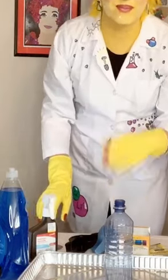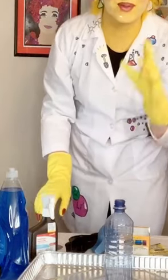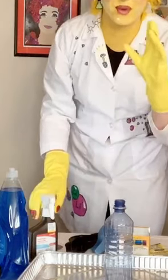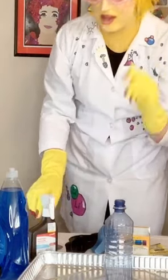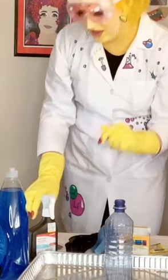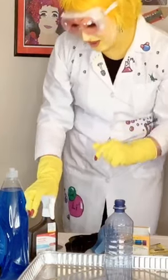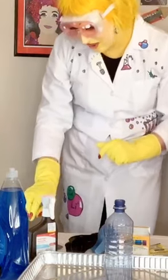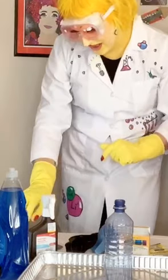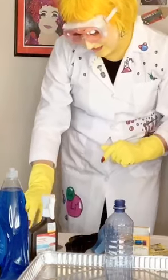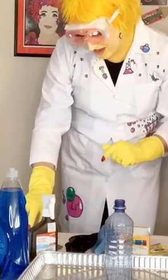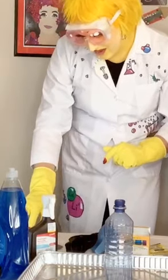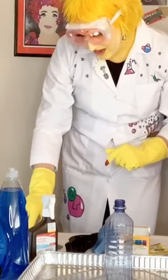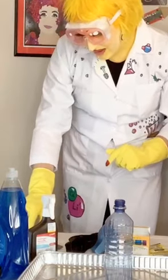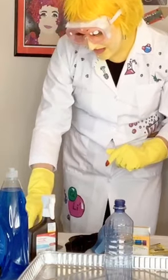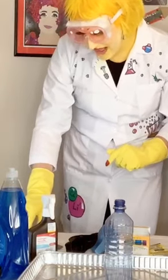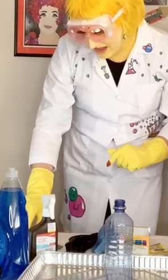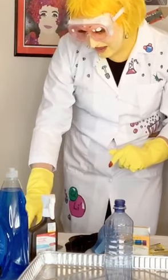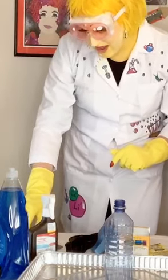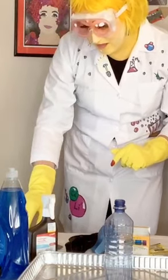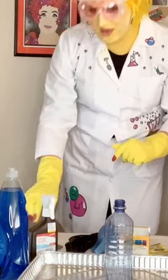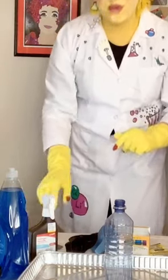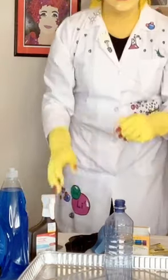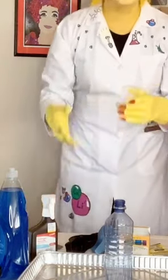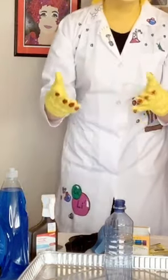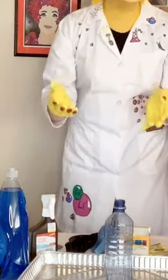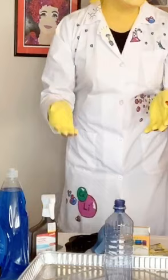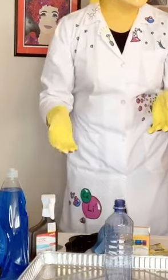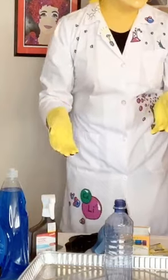Spoiler alert. Okay, then, um, you can do this outside. That's